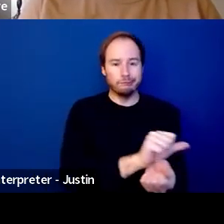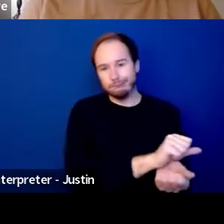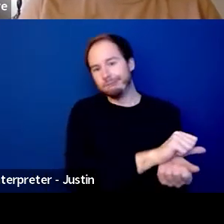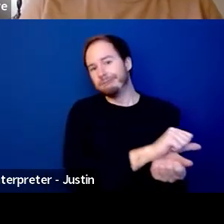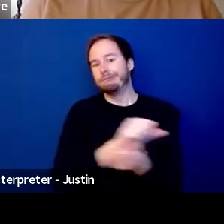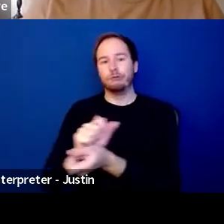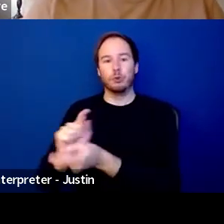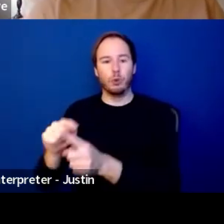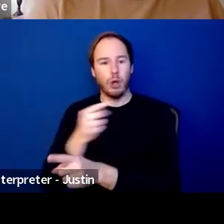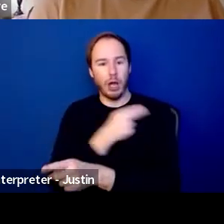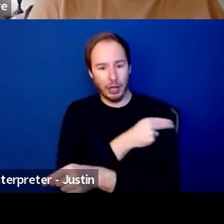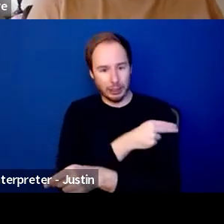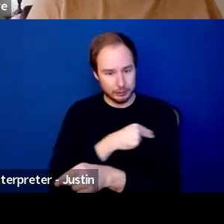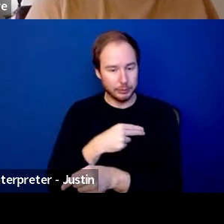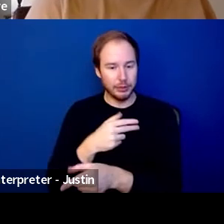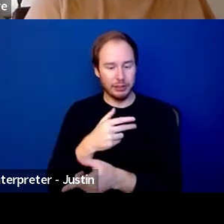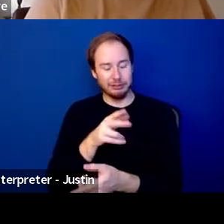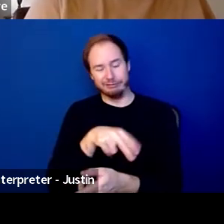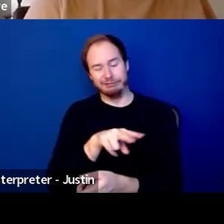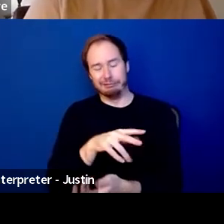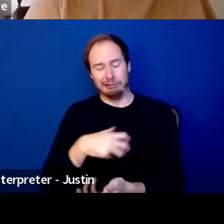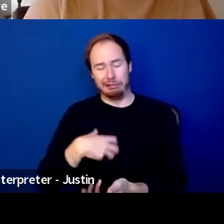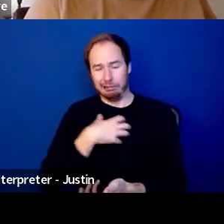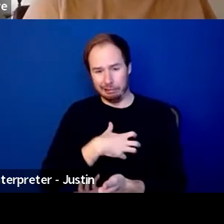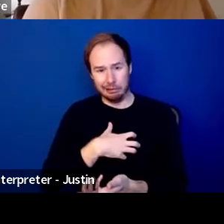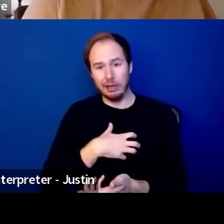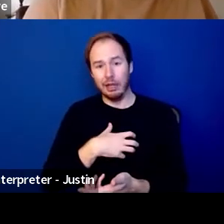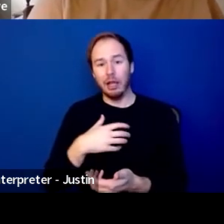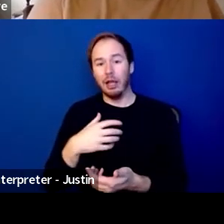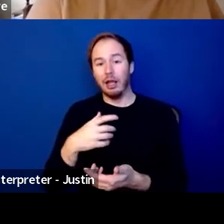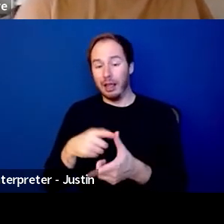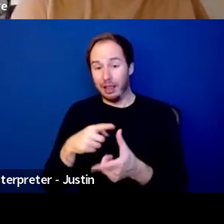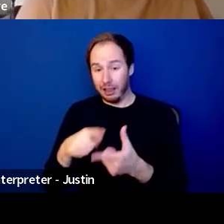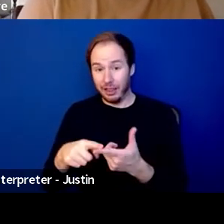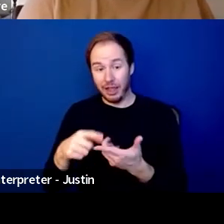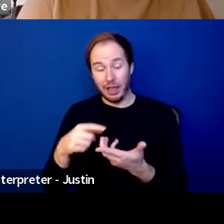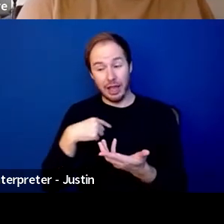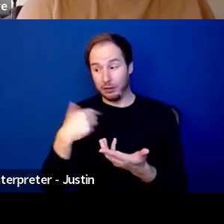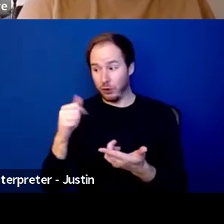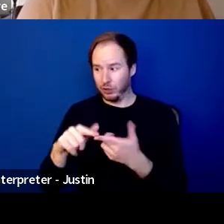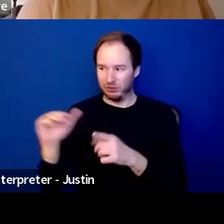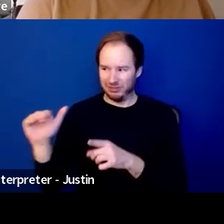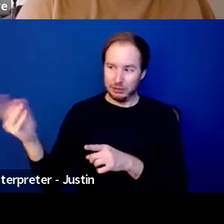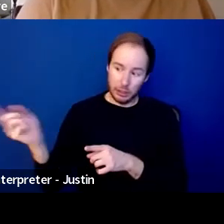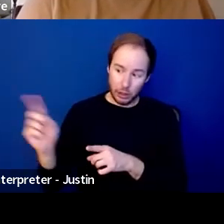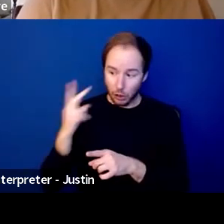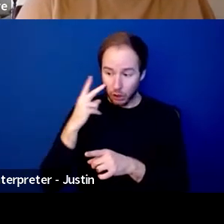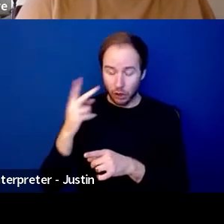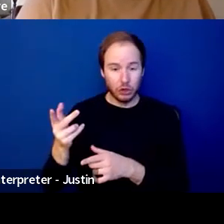and didn't find it too pleasurable, I always, if I see those people, I try to give them positive feedback,